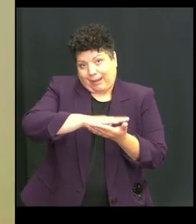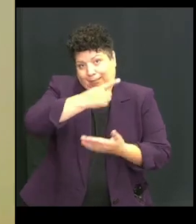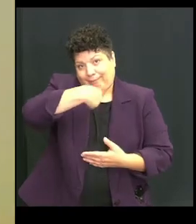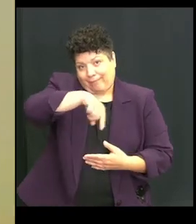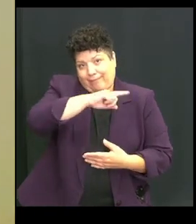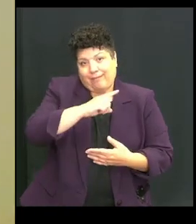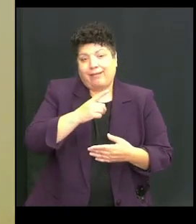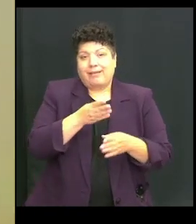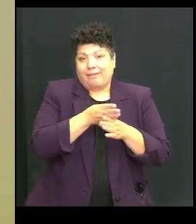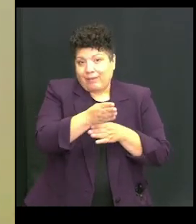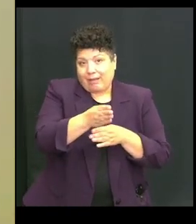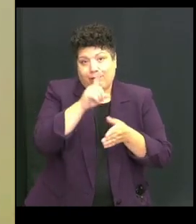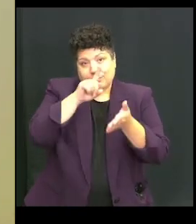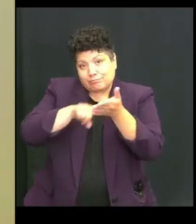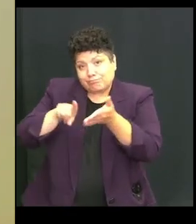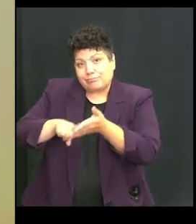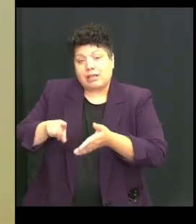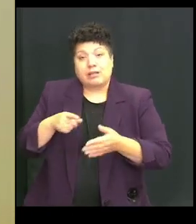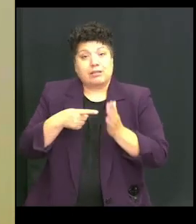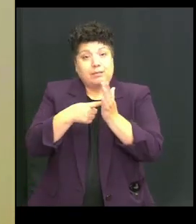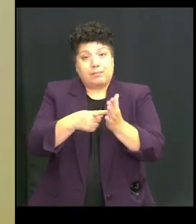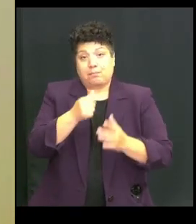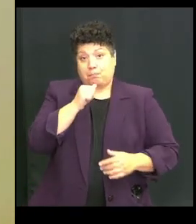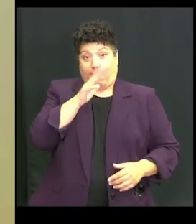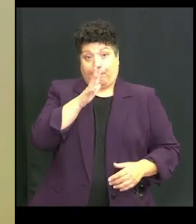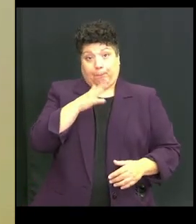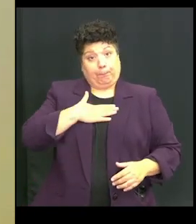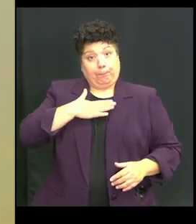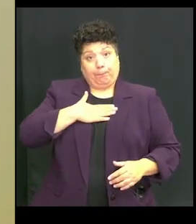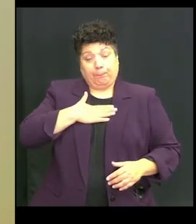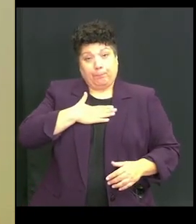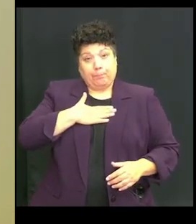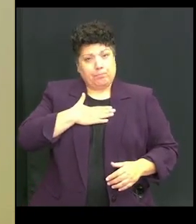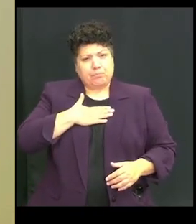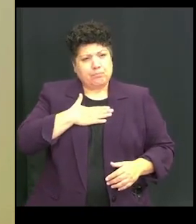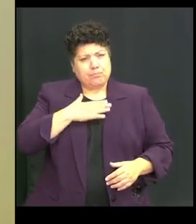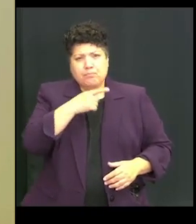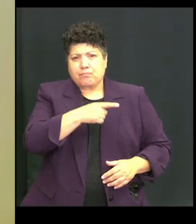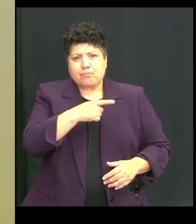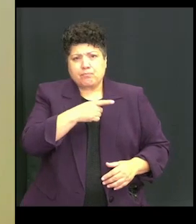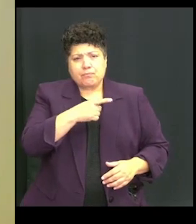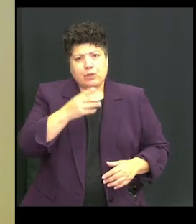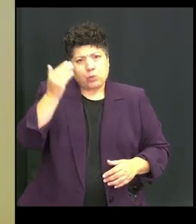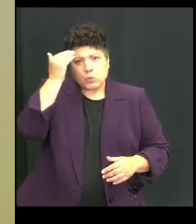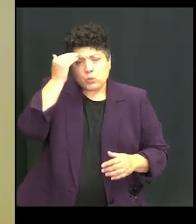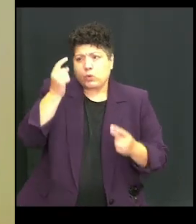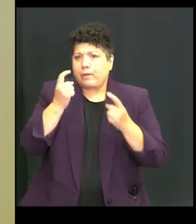which is my mom suddenly knows all of these prominent figures in American politics.